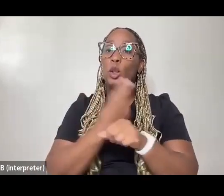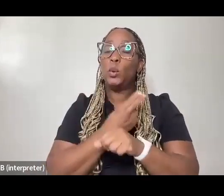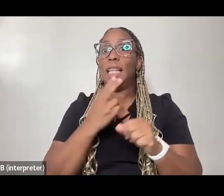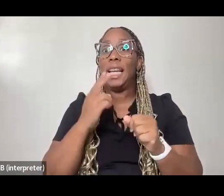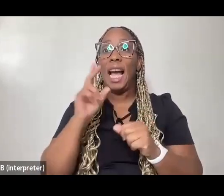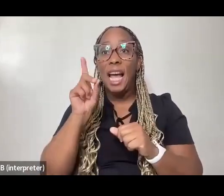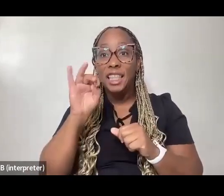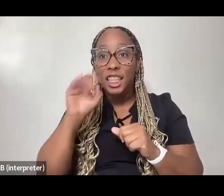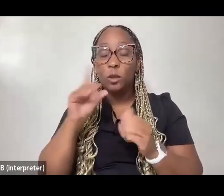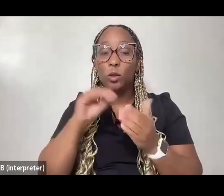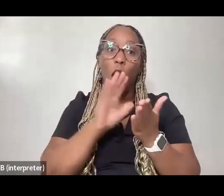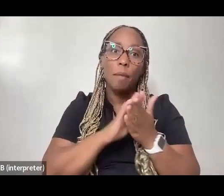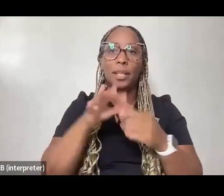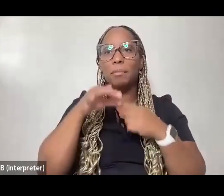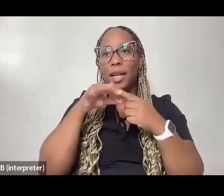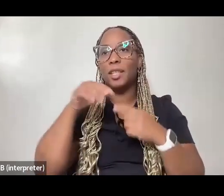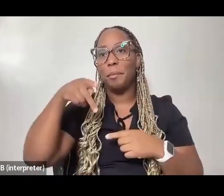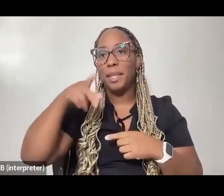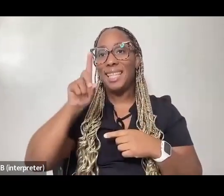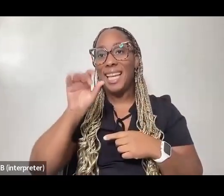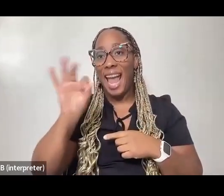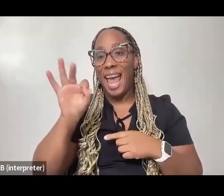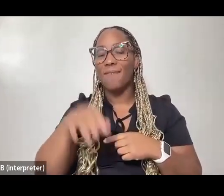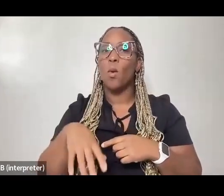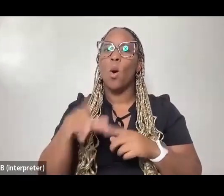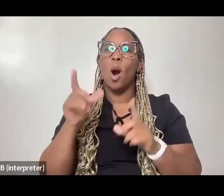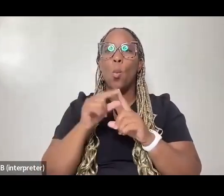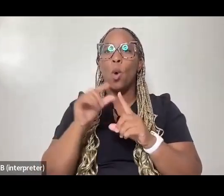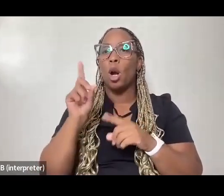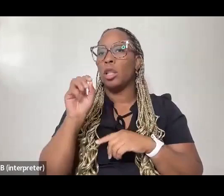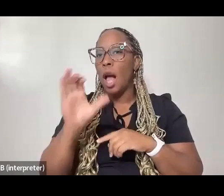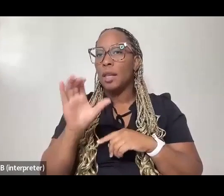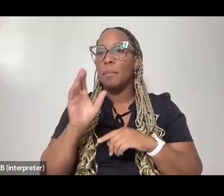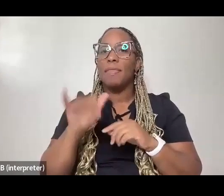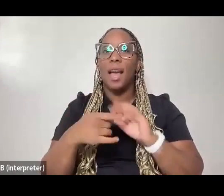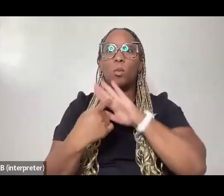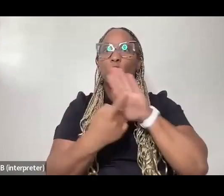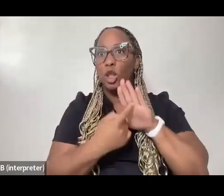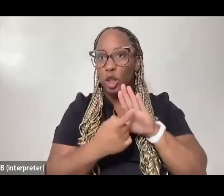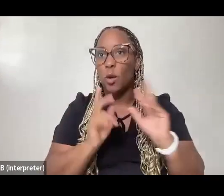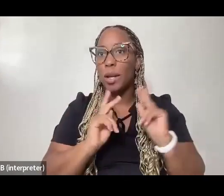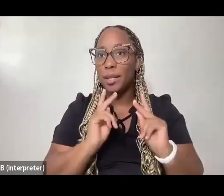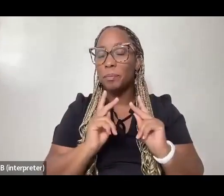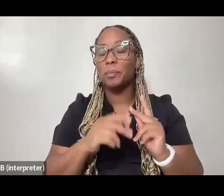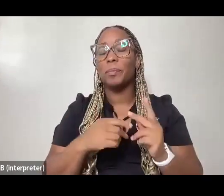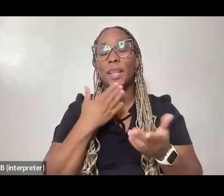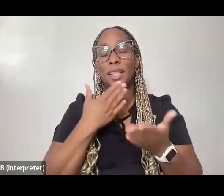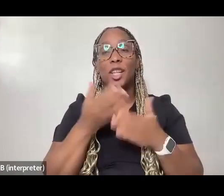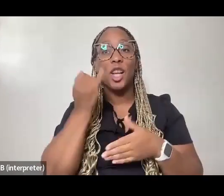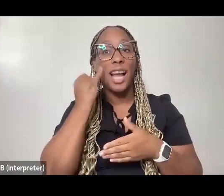like a PDF or a Word document or something and that is what you are displaying to the folks, it is a great idea to announce the